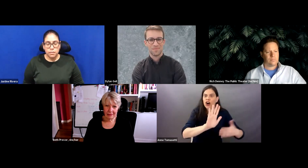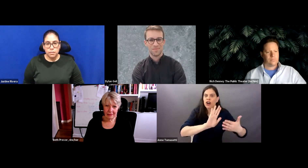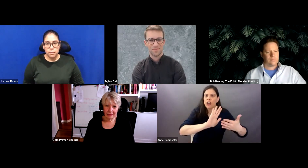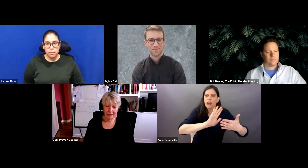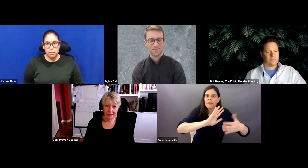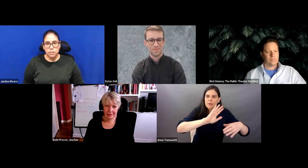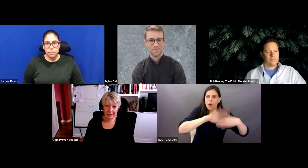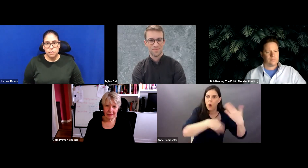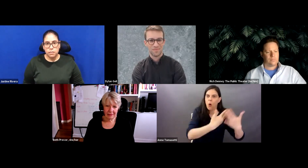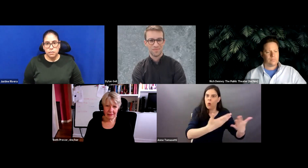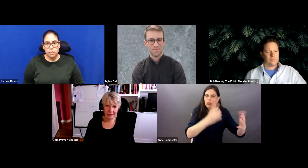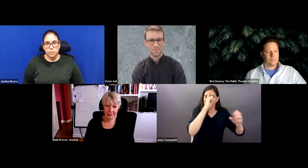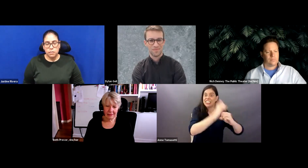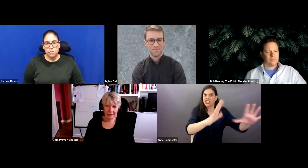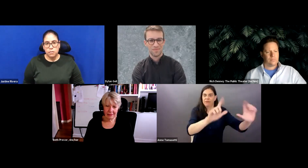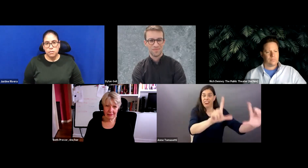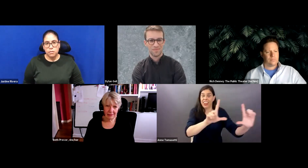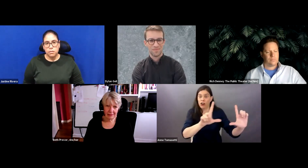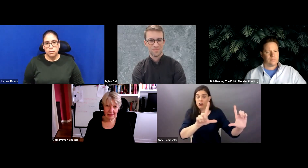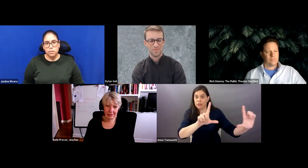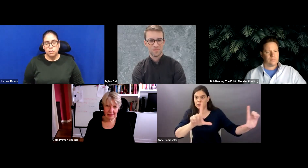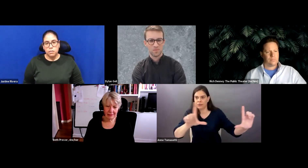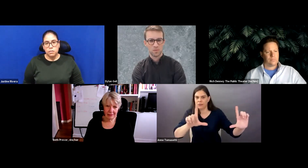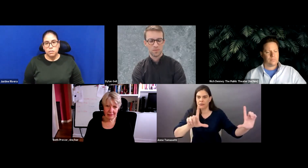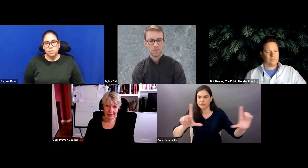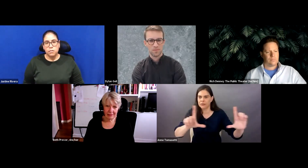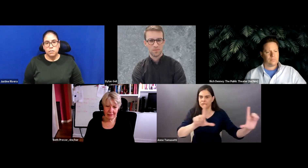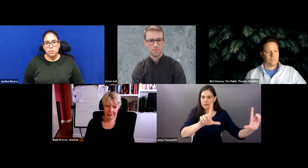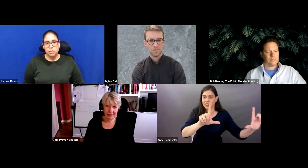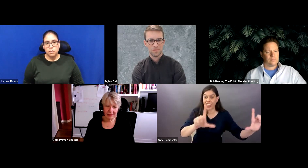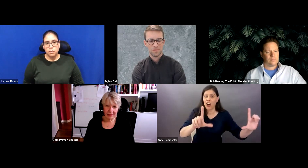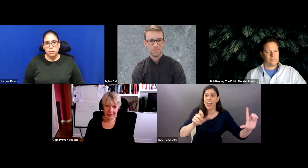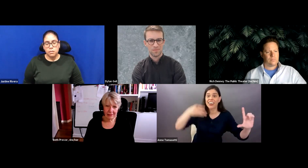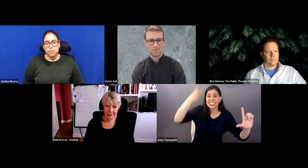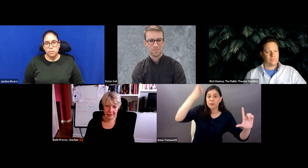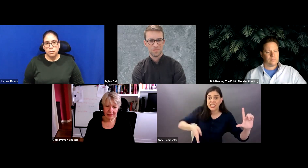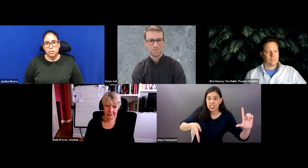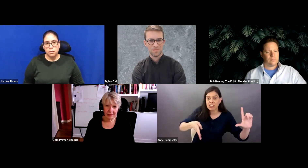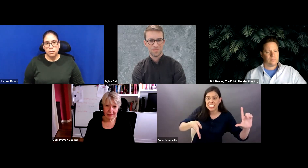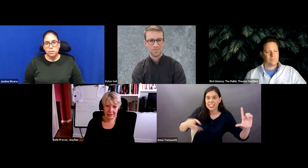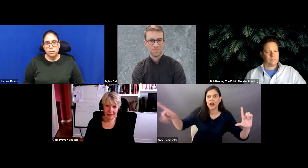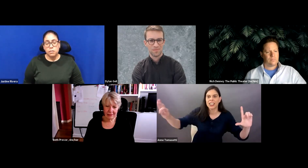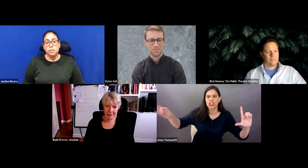think that for her, she had a vision that she wanted, and we